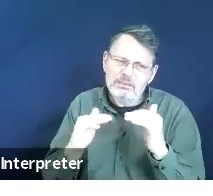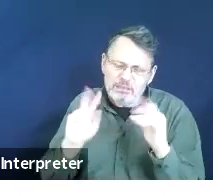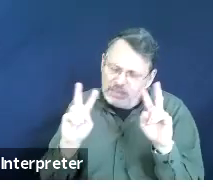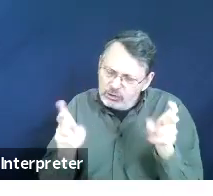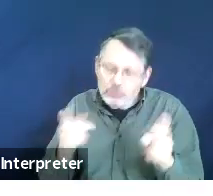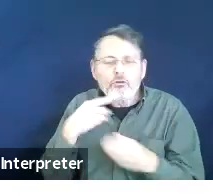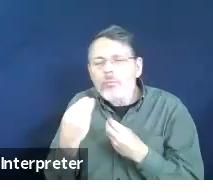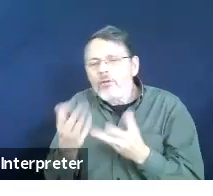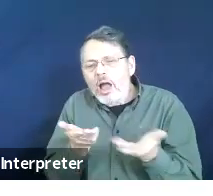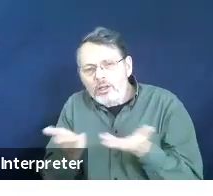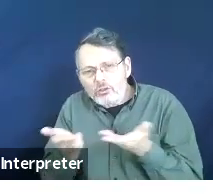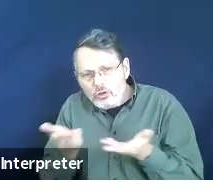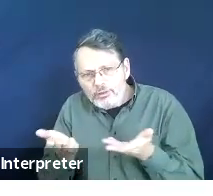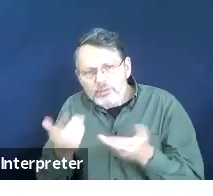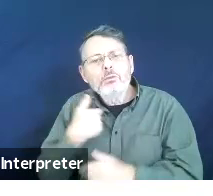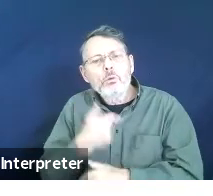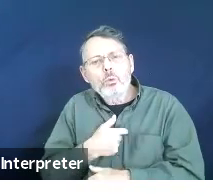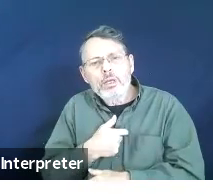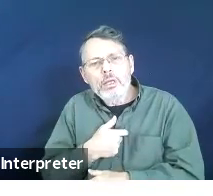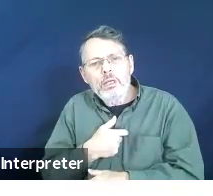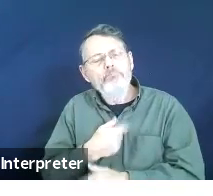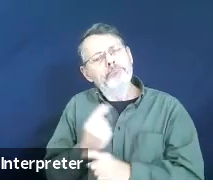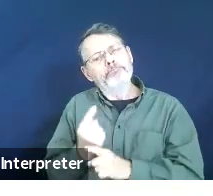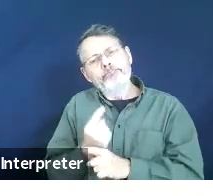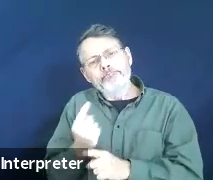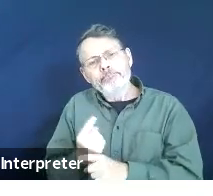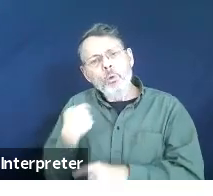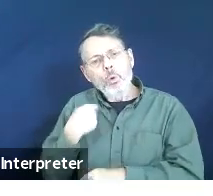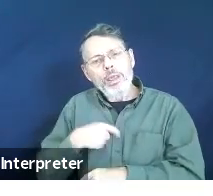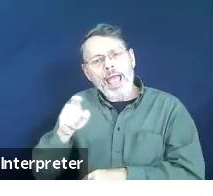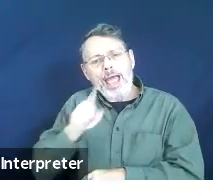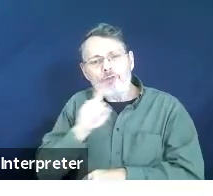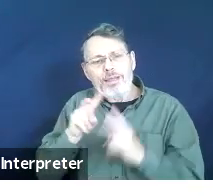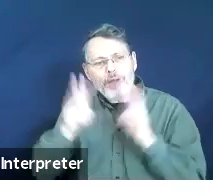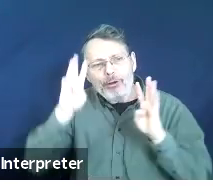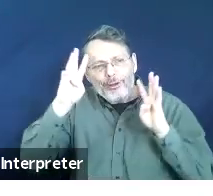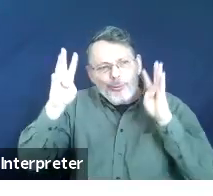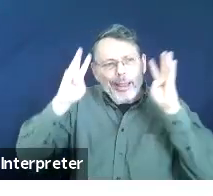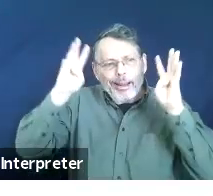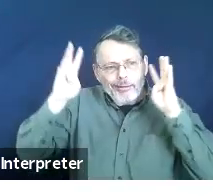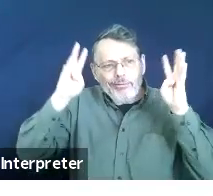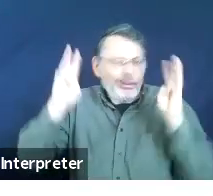services and we do, you know, typically have to be creative and have to do lots of work to make sure